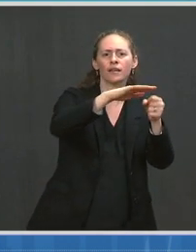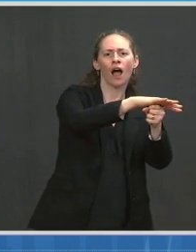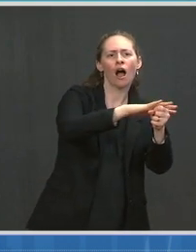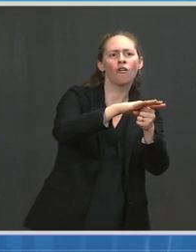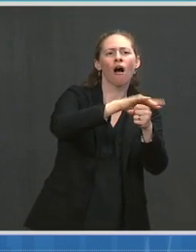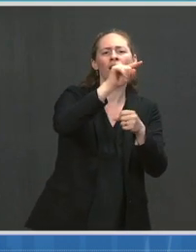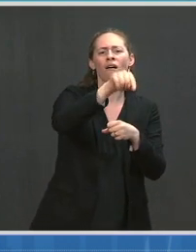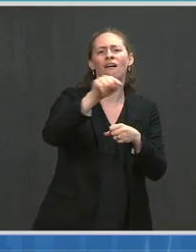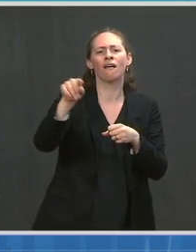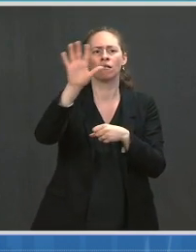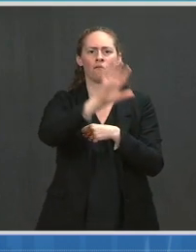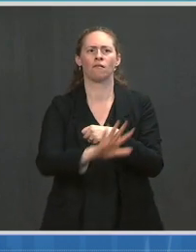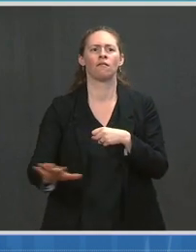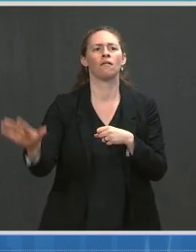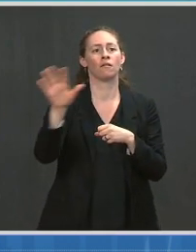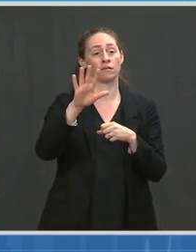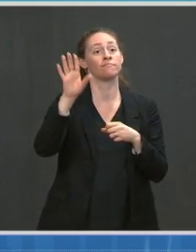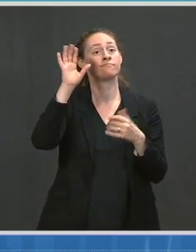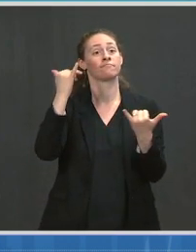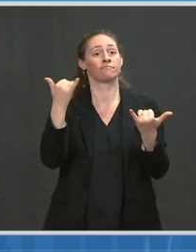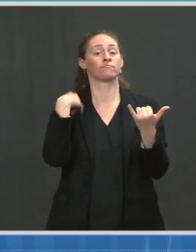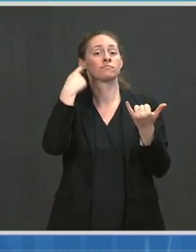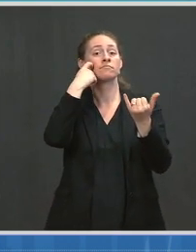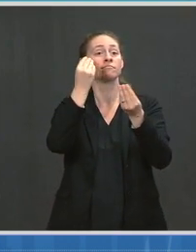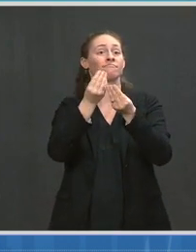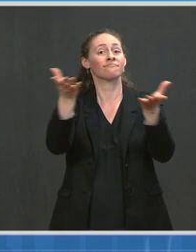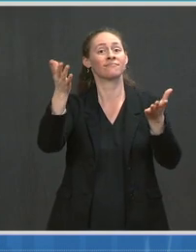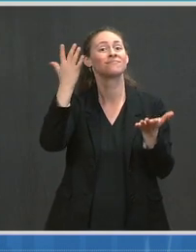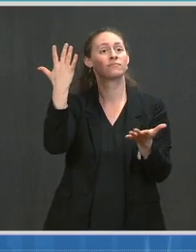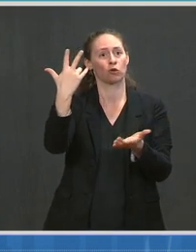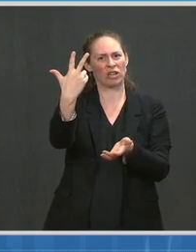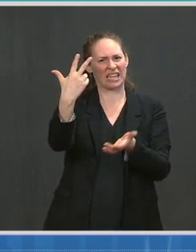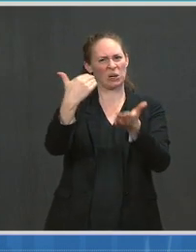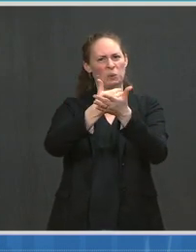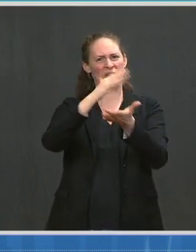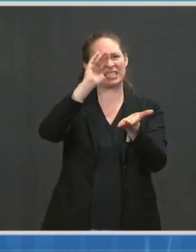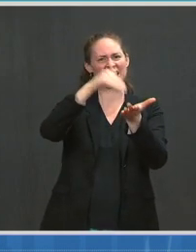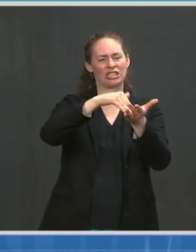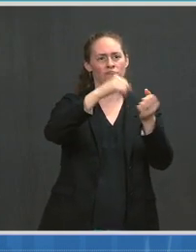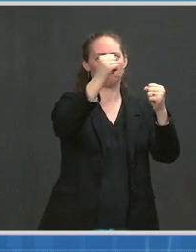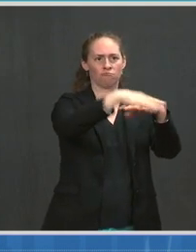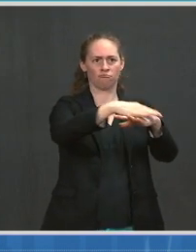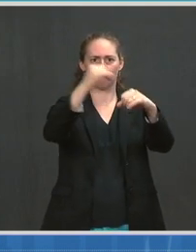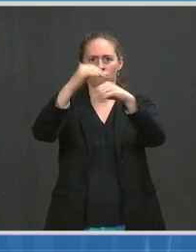federally run mass vaccination sites just today. And as states open up eligibility.